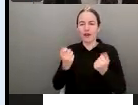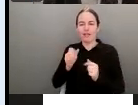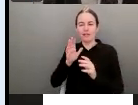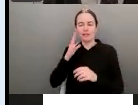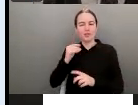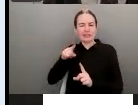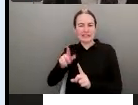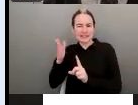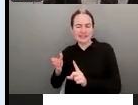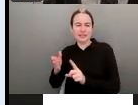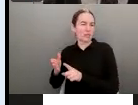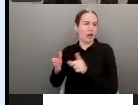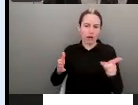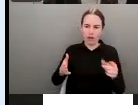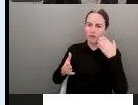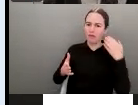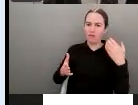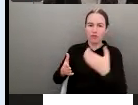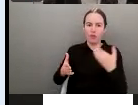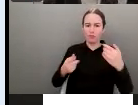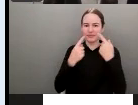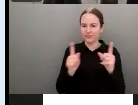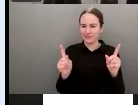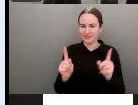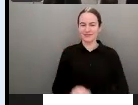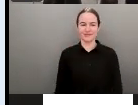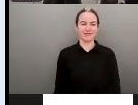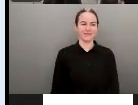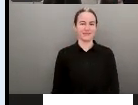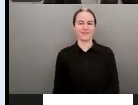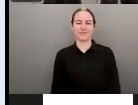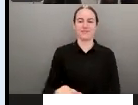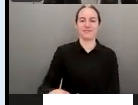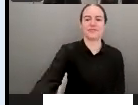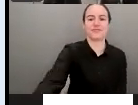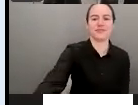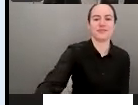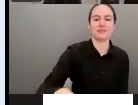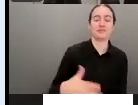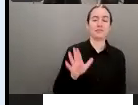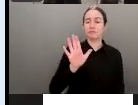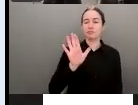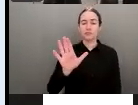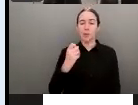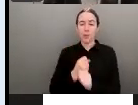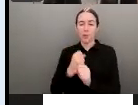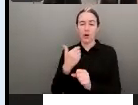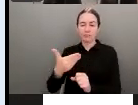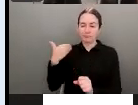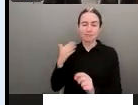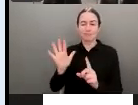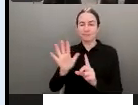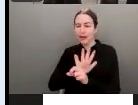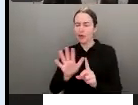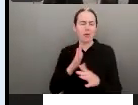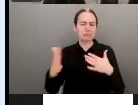And if people used to doing web accessibility,